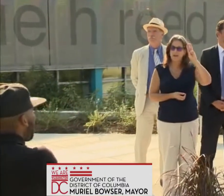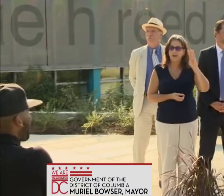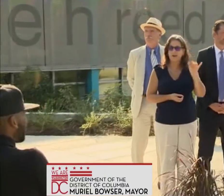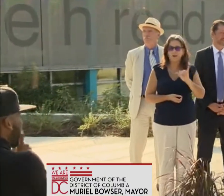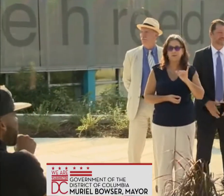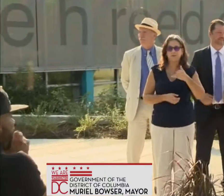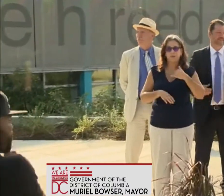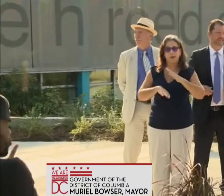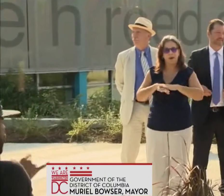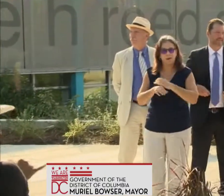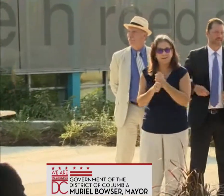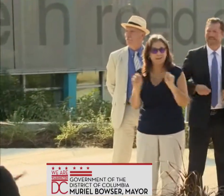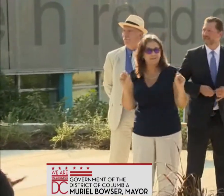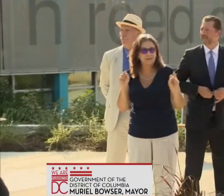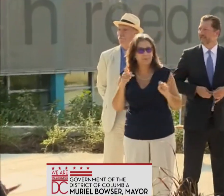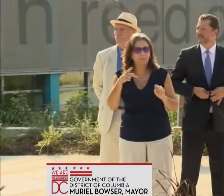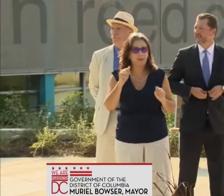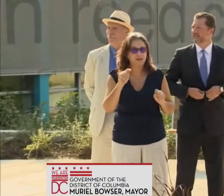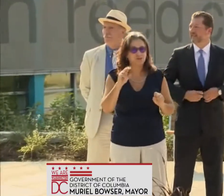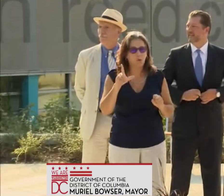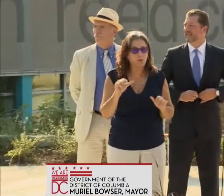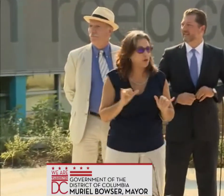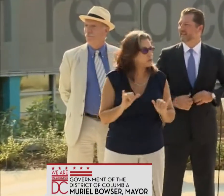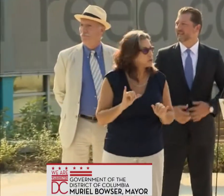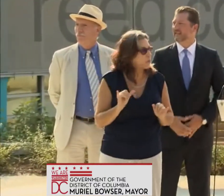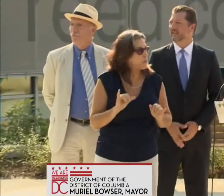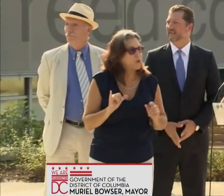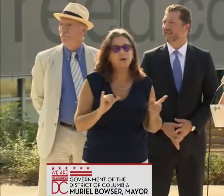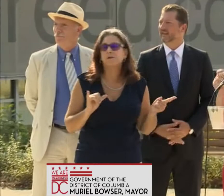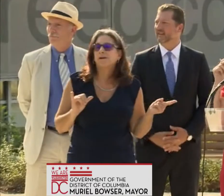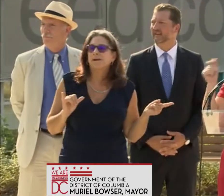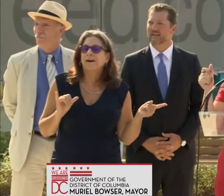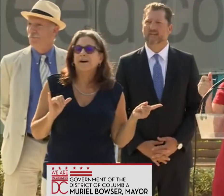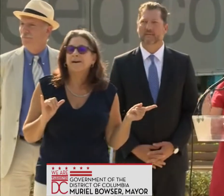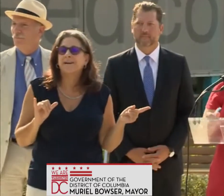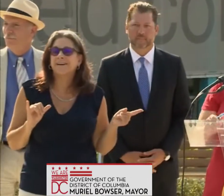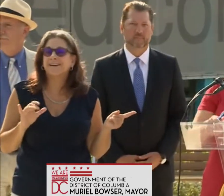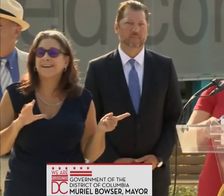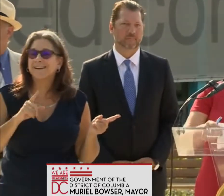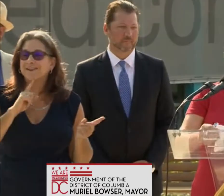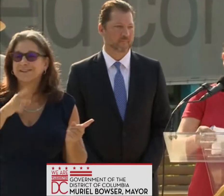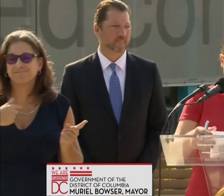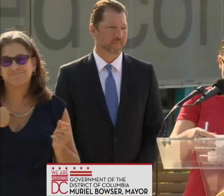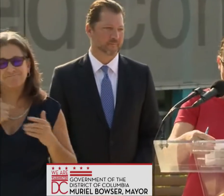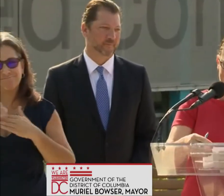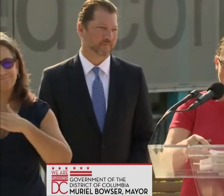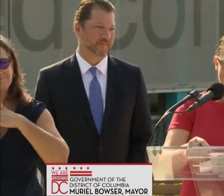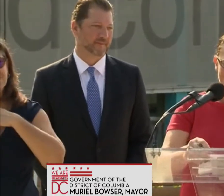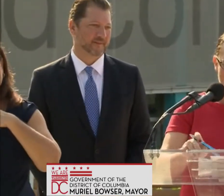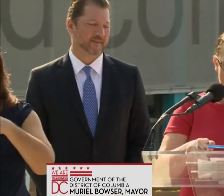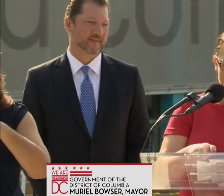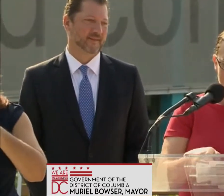these are incredible leadership skills you can go from the safety patrol the council just like that so it's a good lesson if you